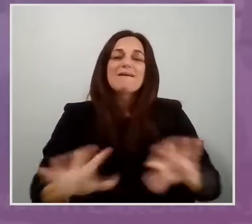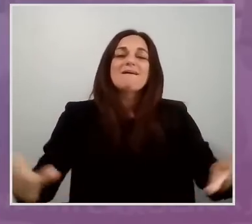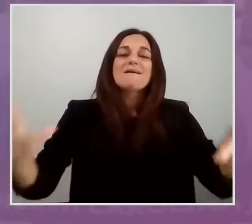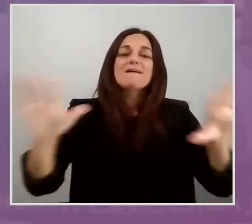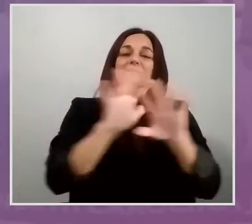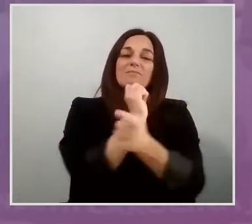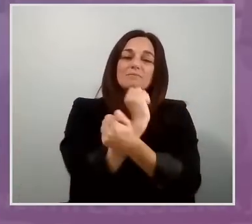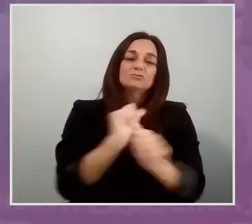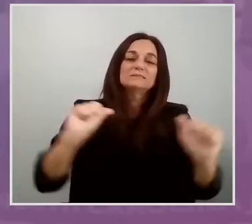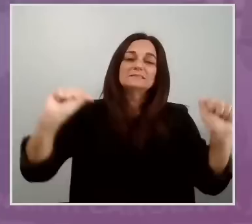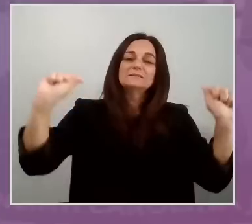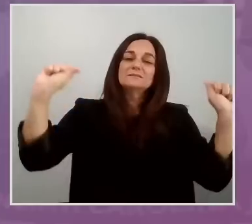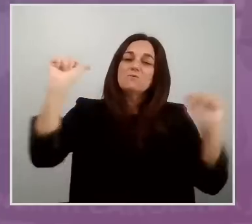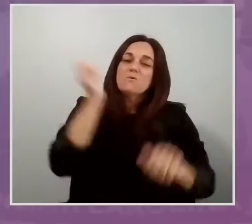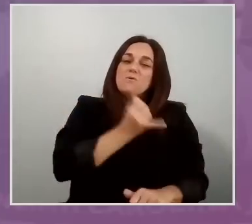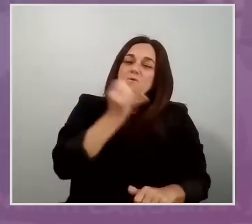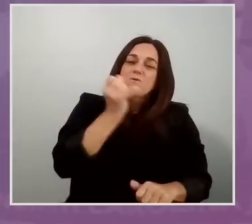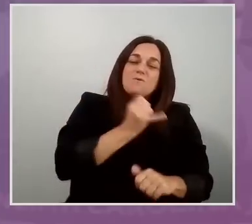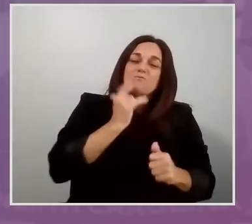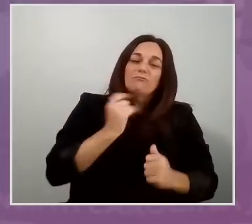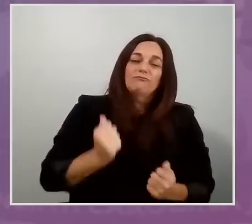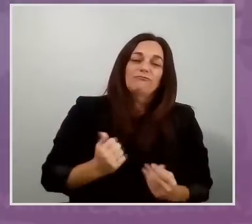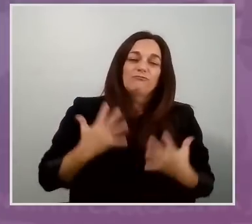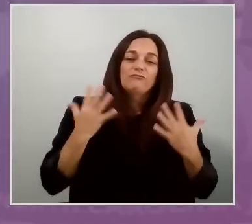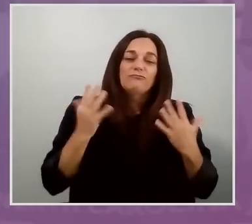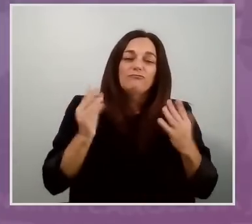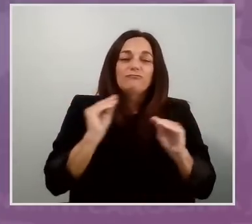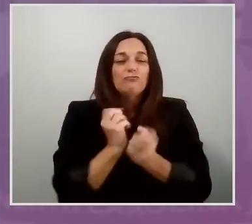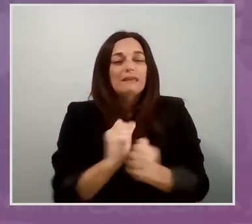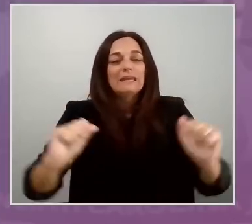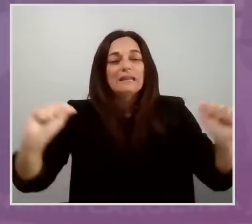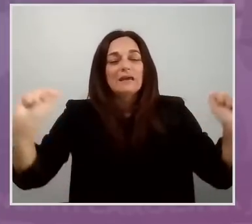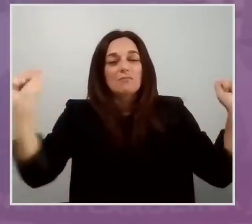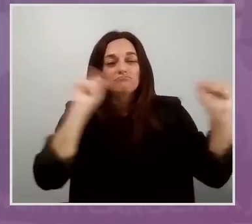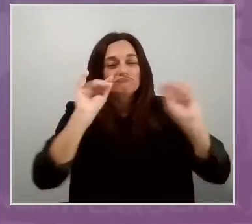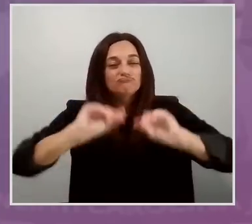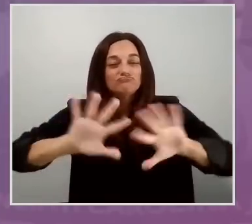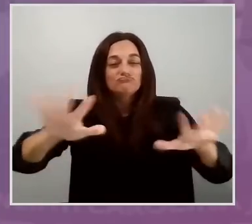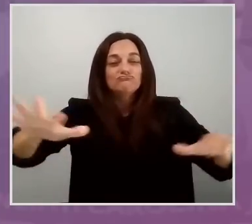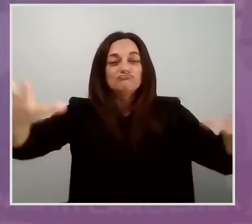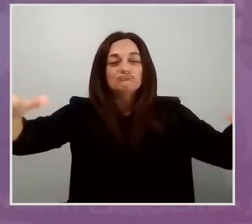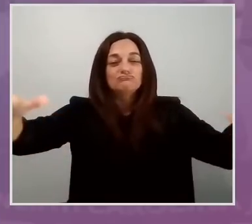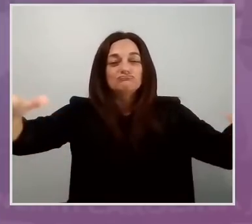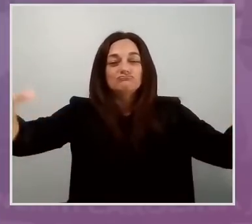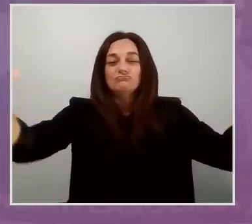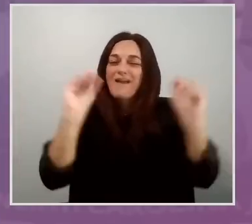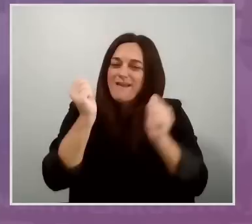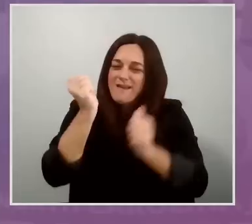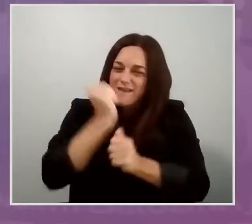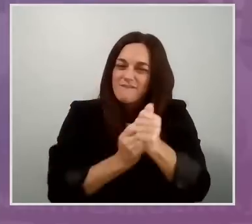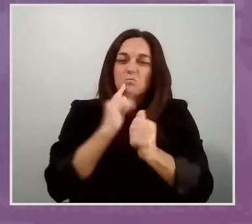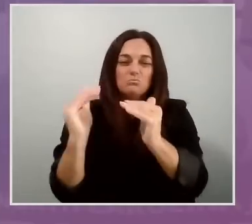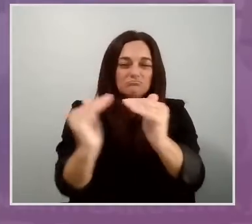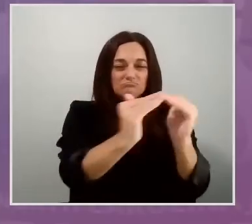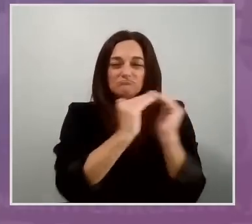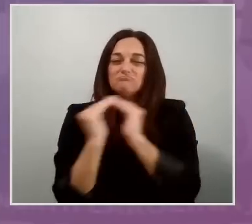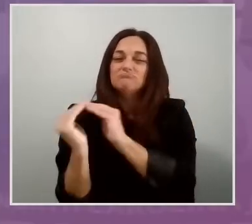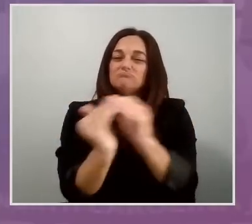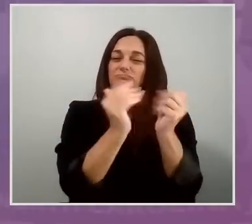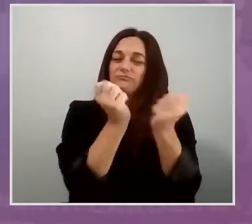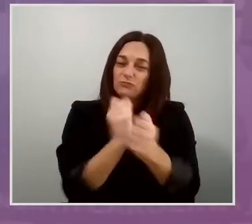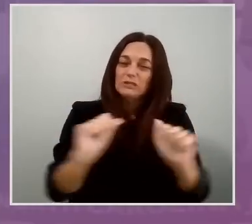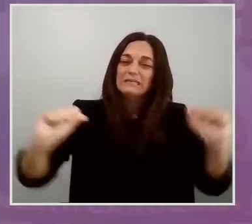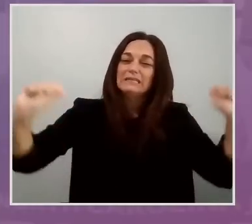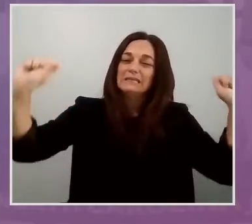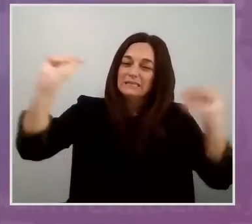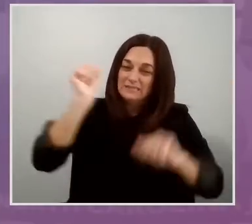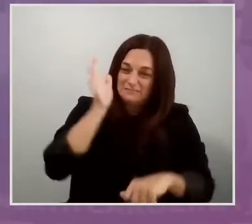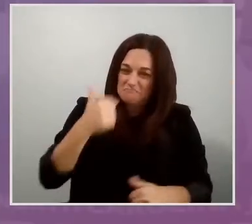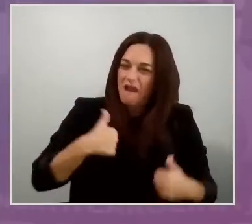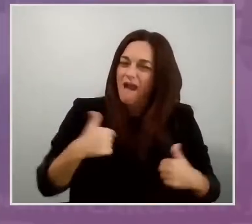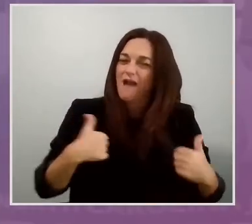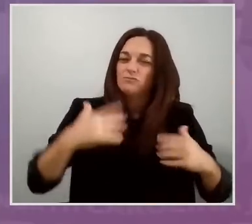OF THEE